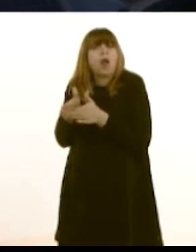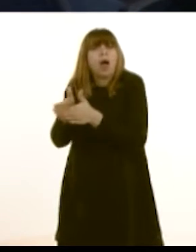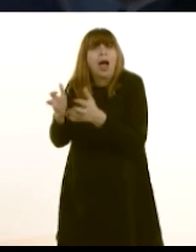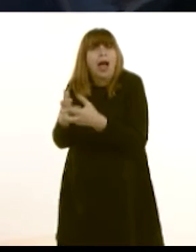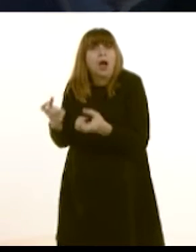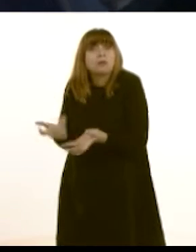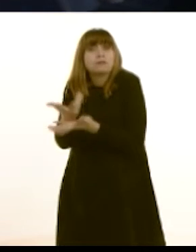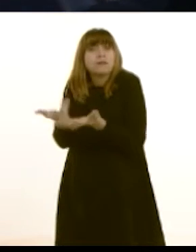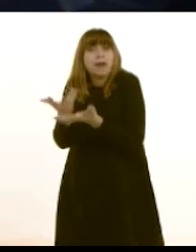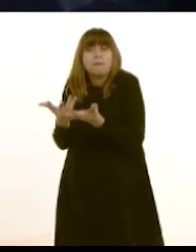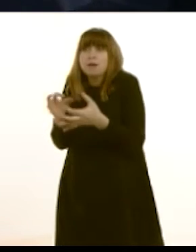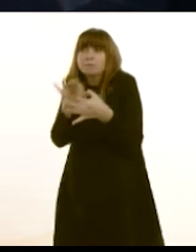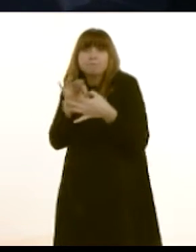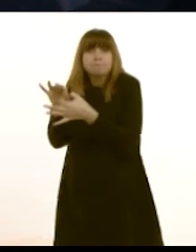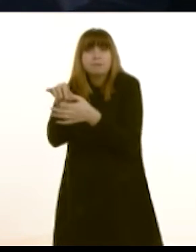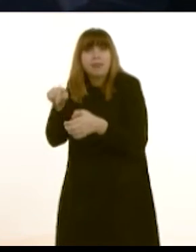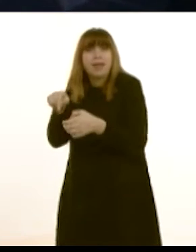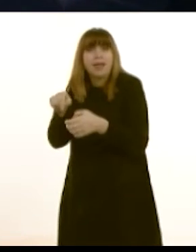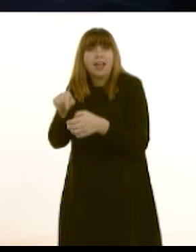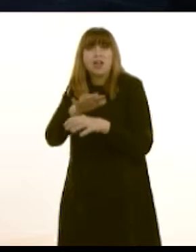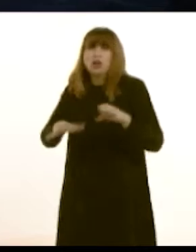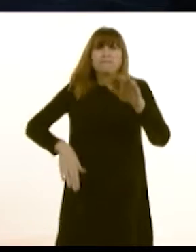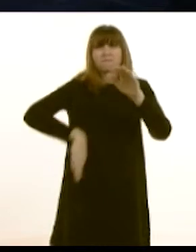those networks and informal trading relationships.